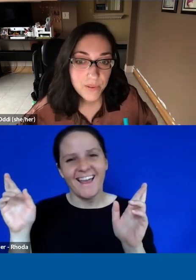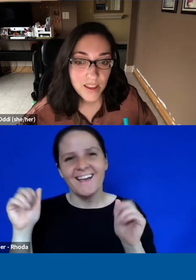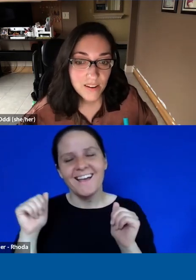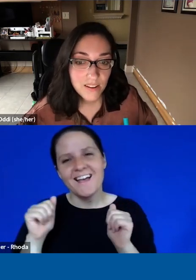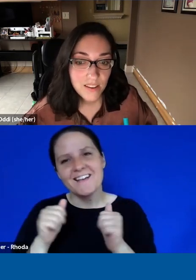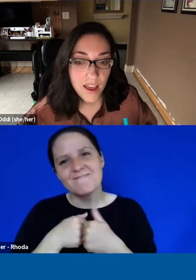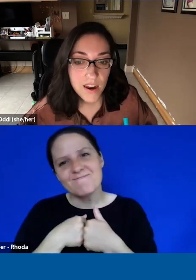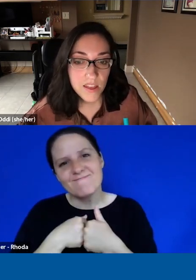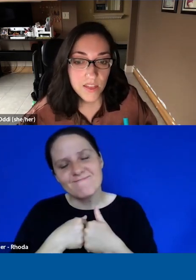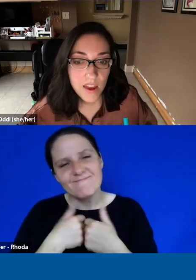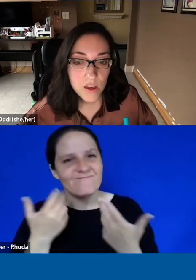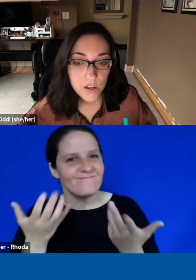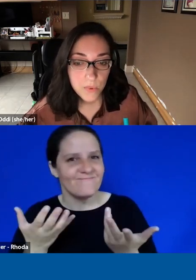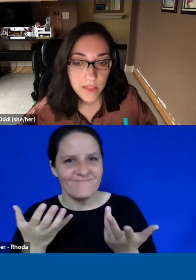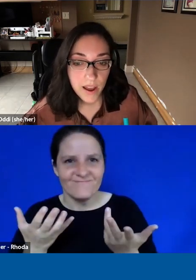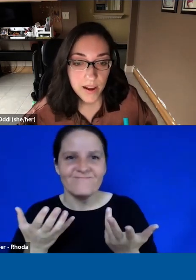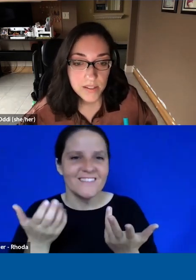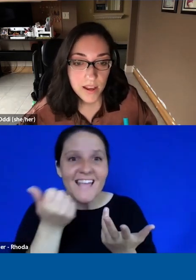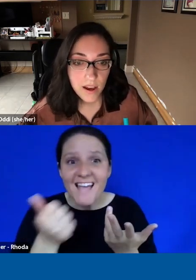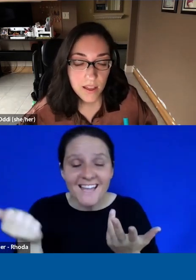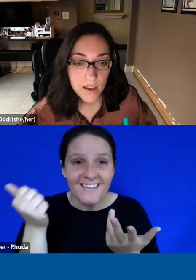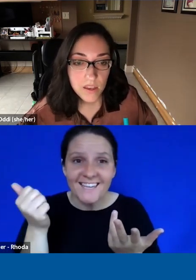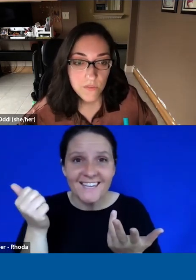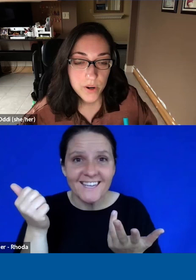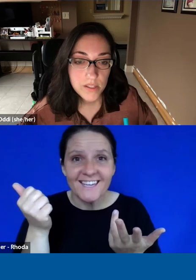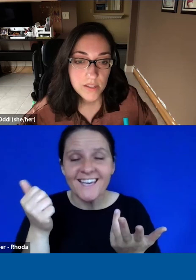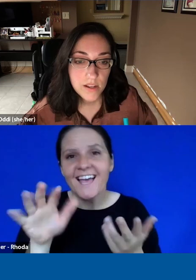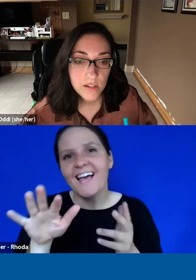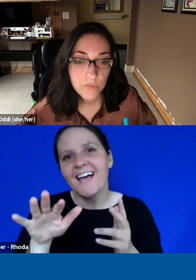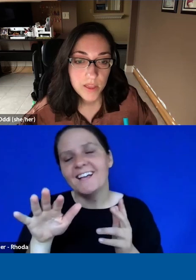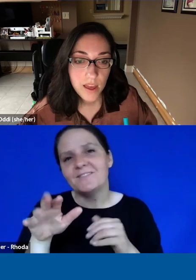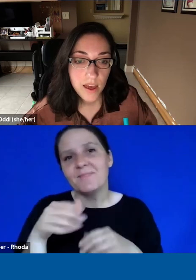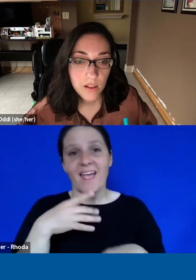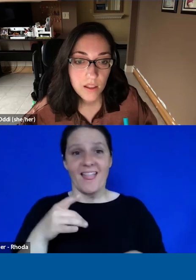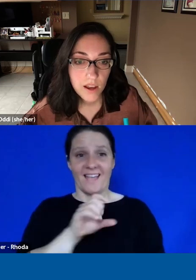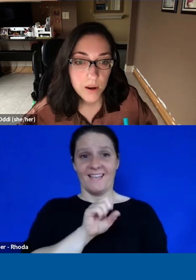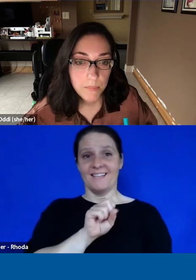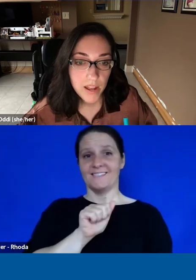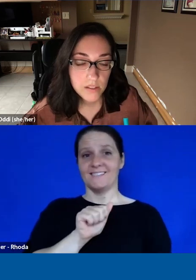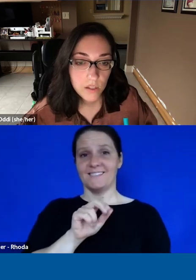But yeah, any good one that has like, I like even when it's a sans serif but the L kind of bends,